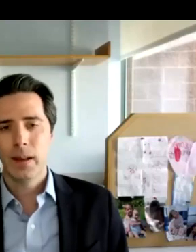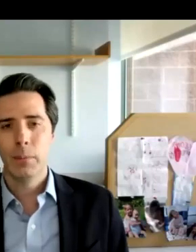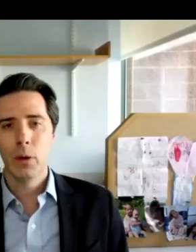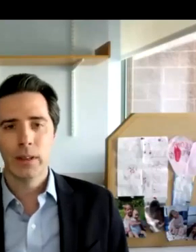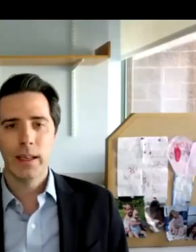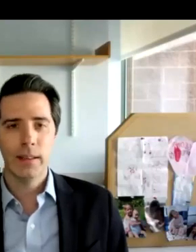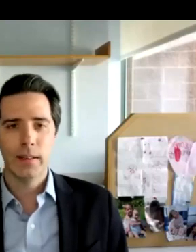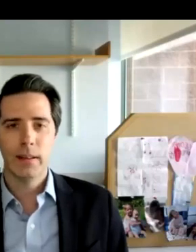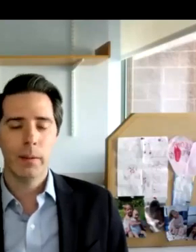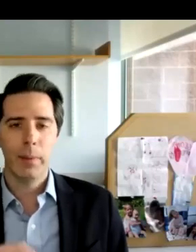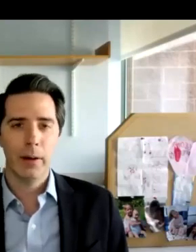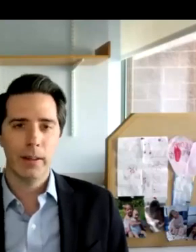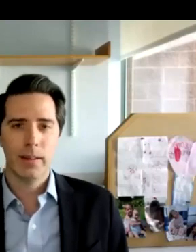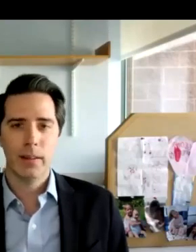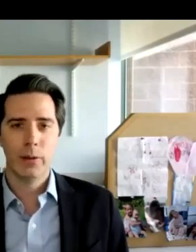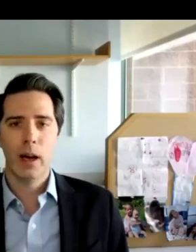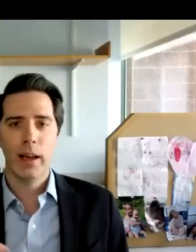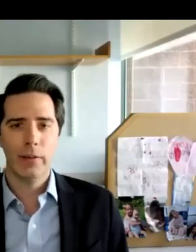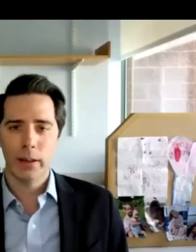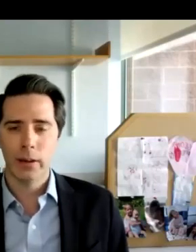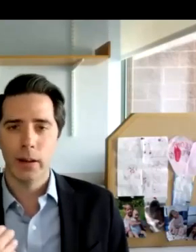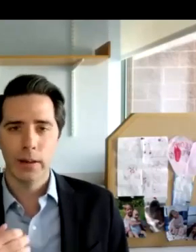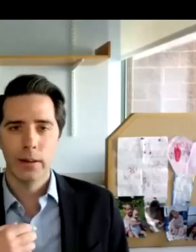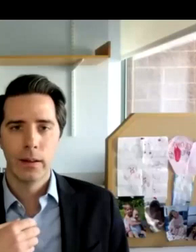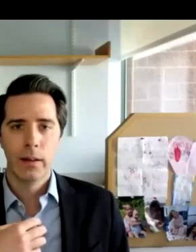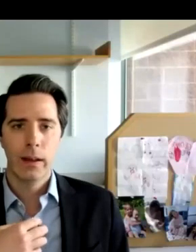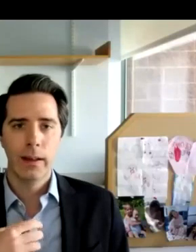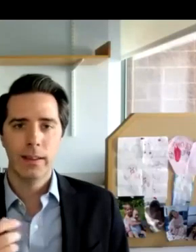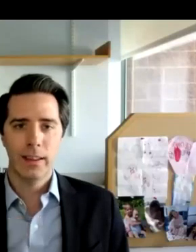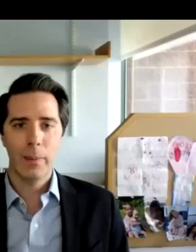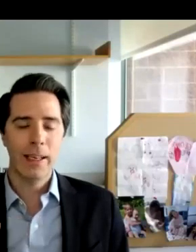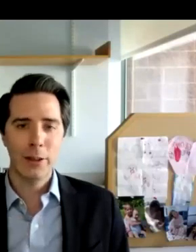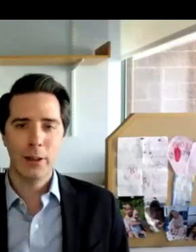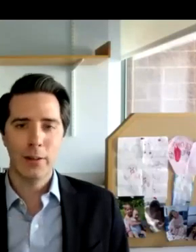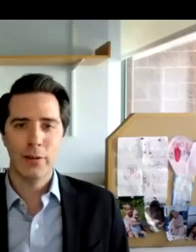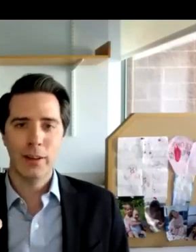in most cases the parents do not have a